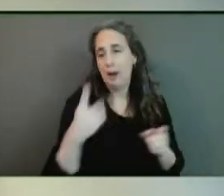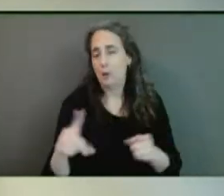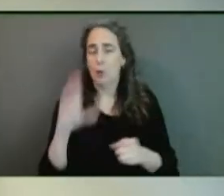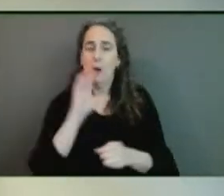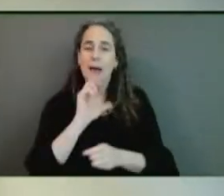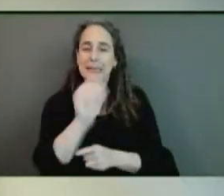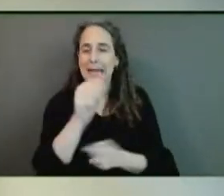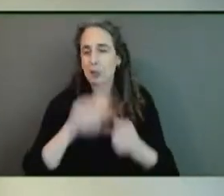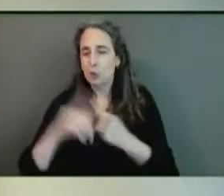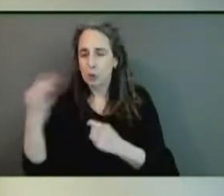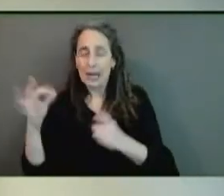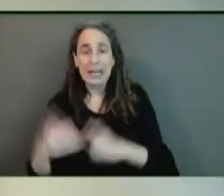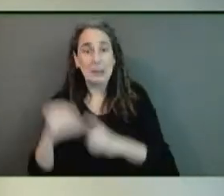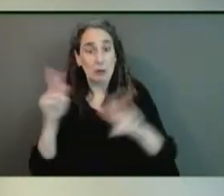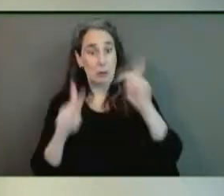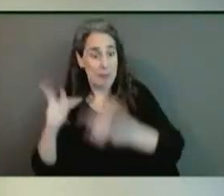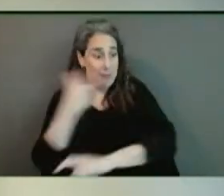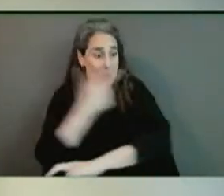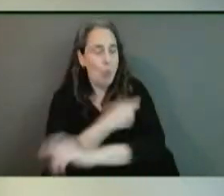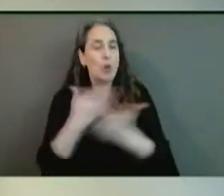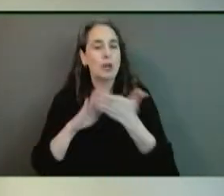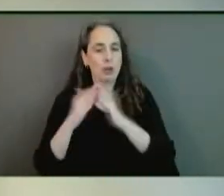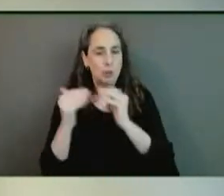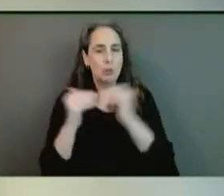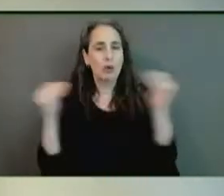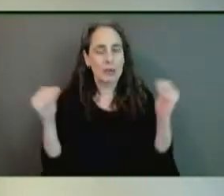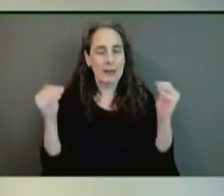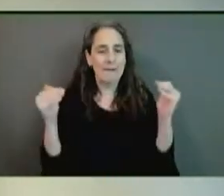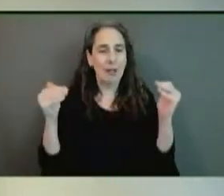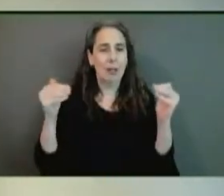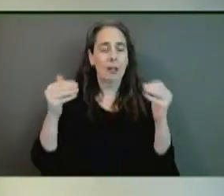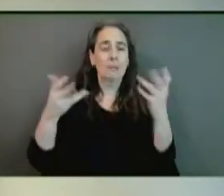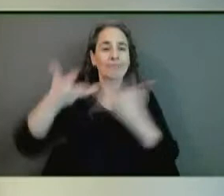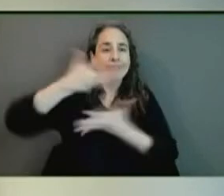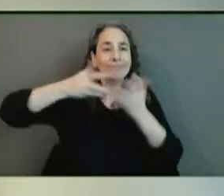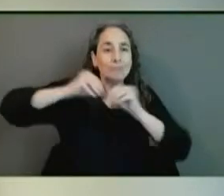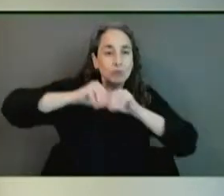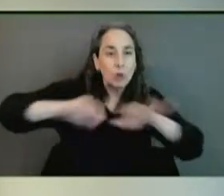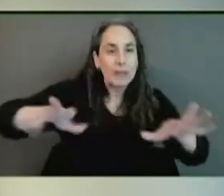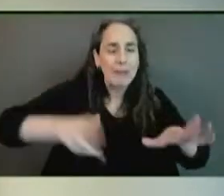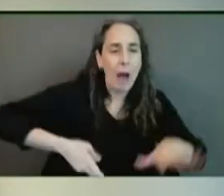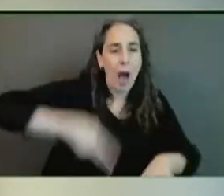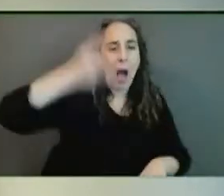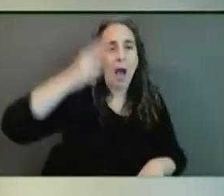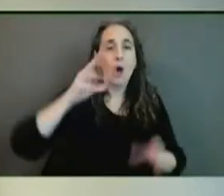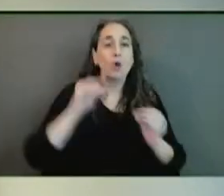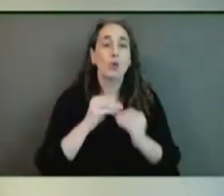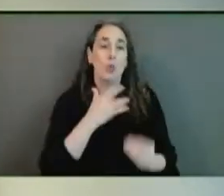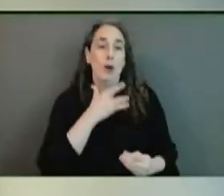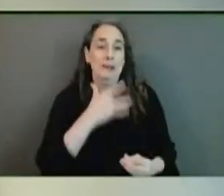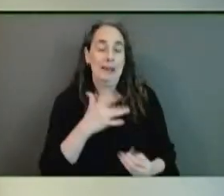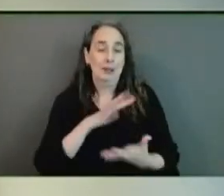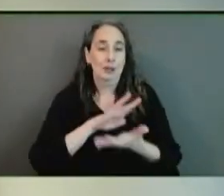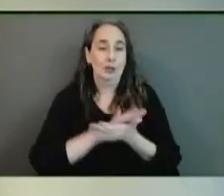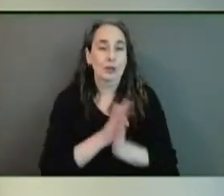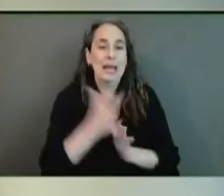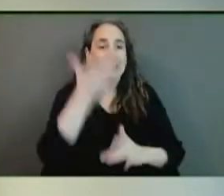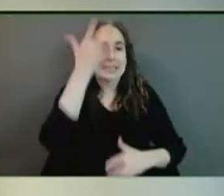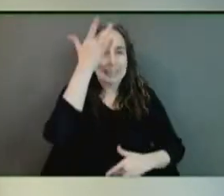especially for those who arevair community level transmission Is